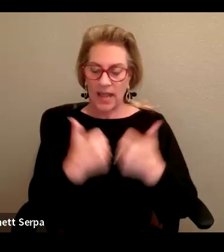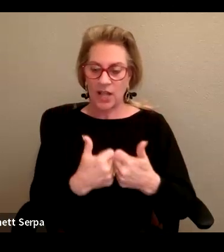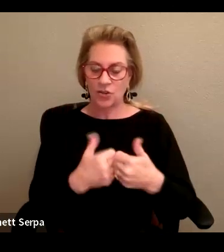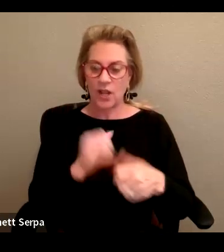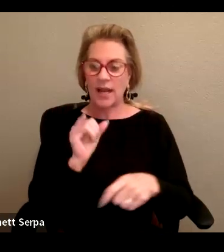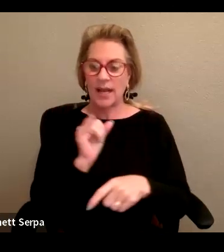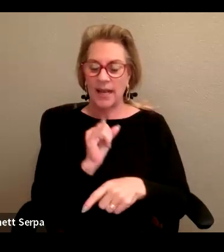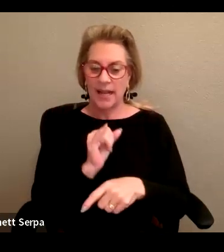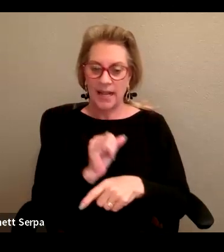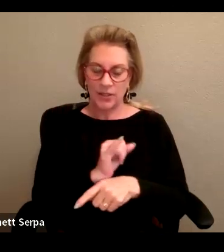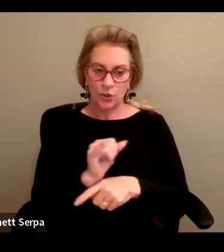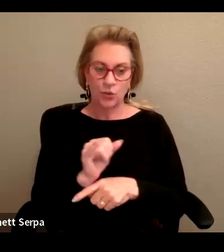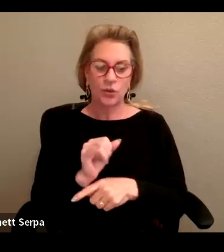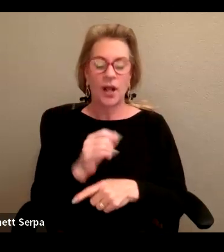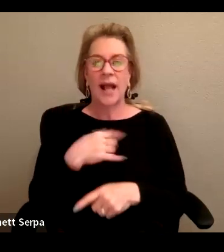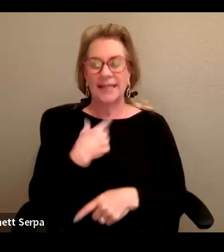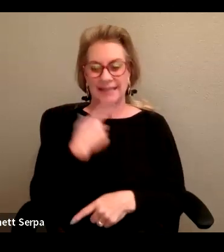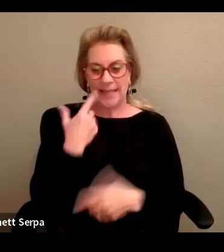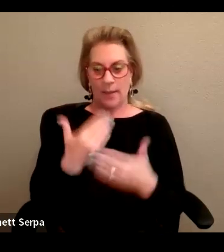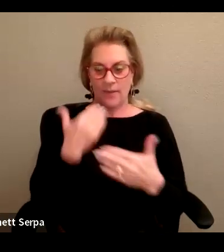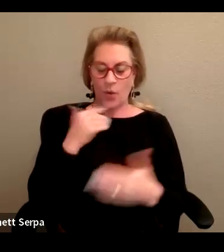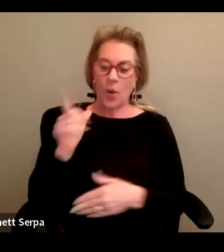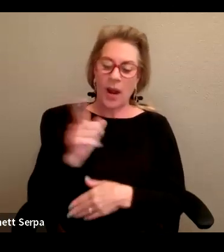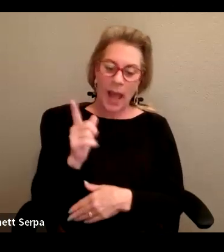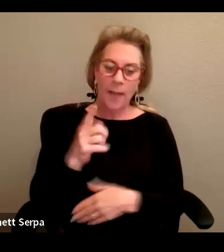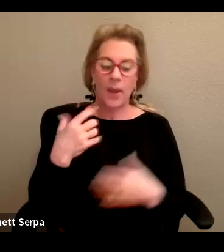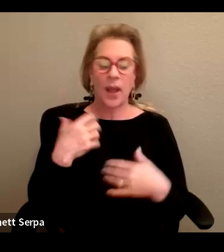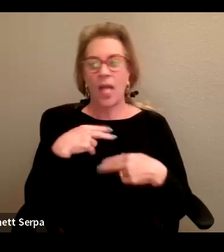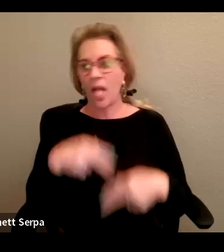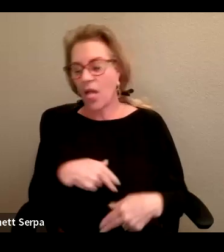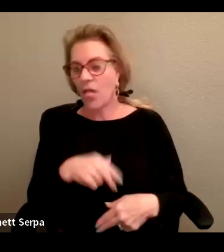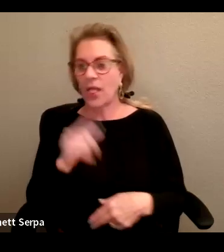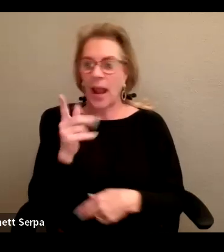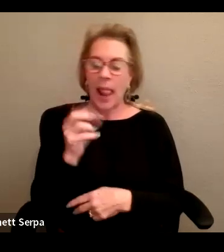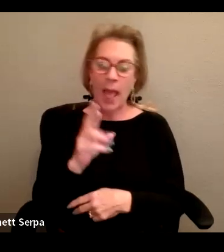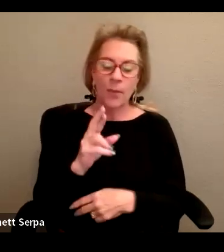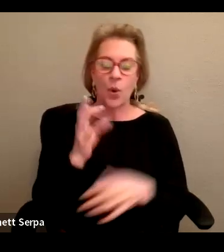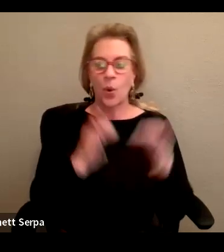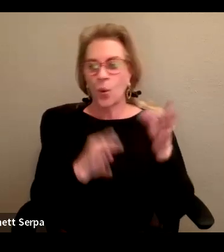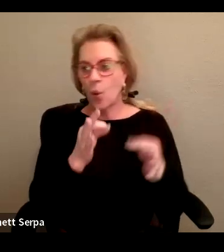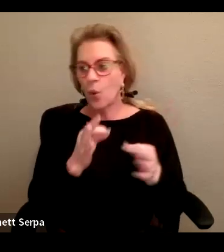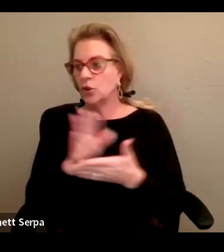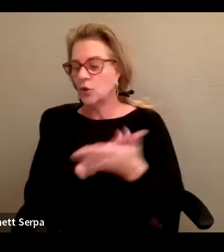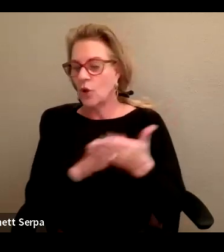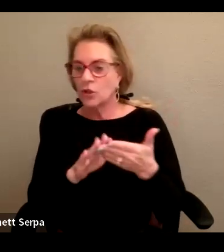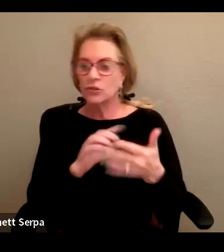shelters libraries health facilities labor agencies cour houses Colleges and Schools